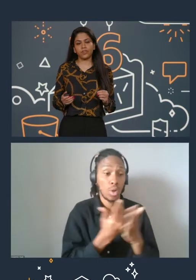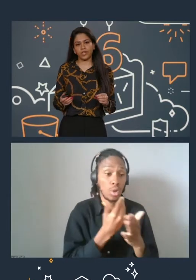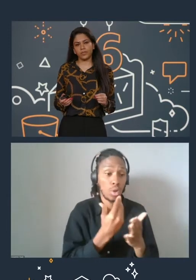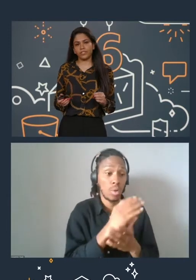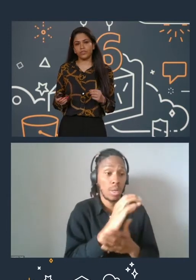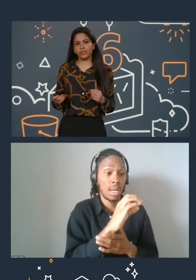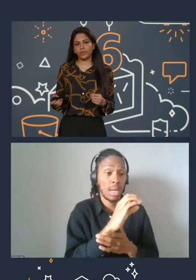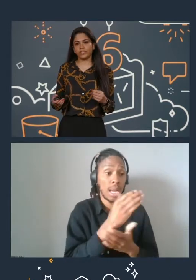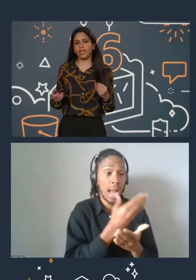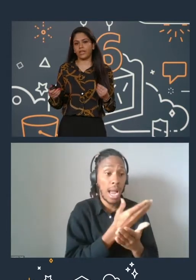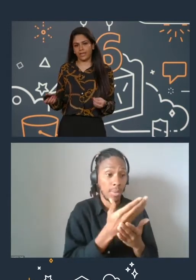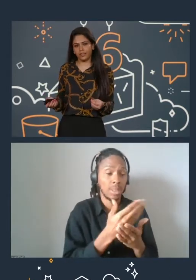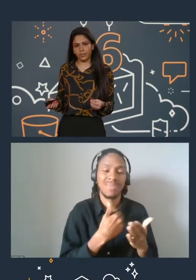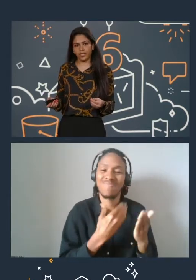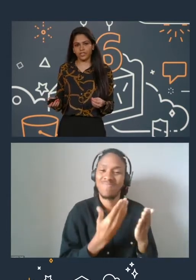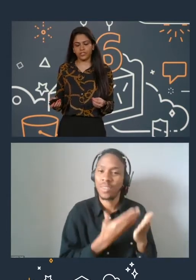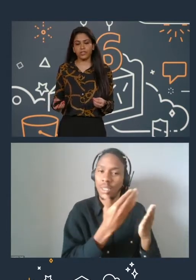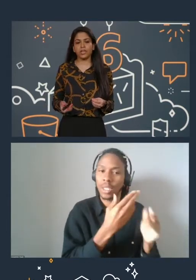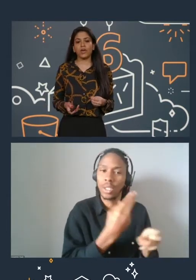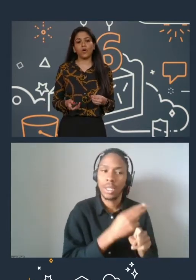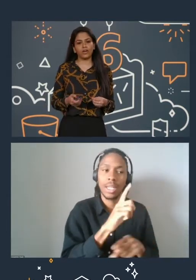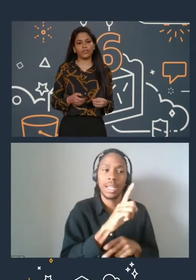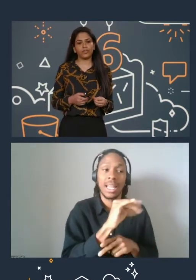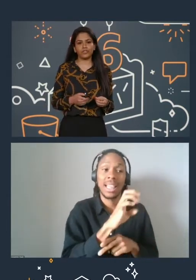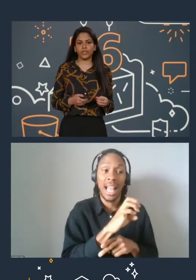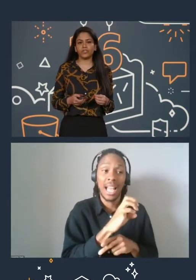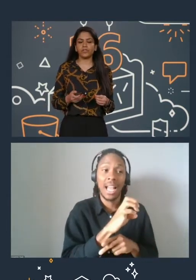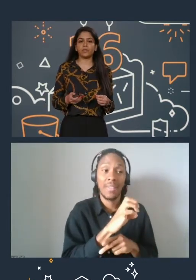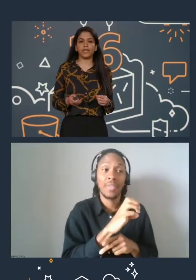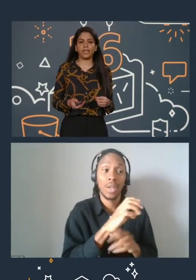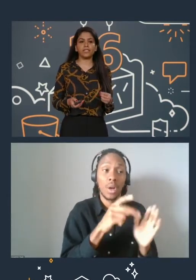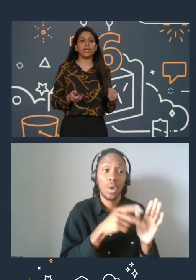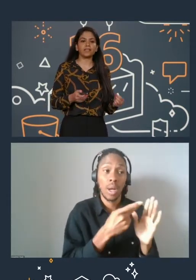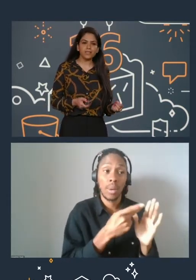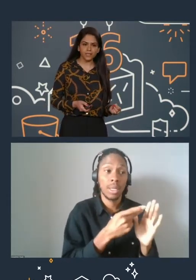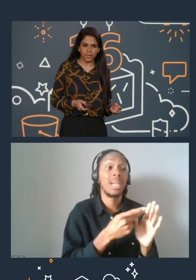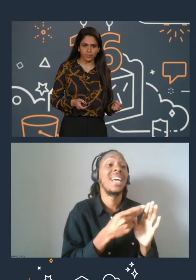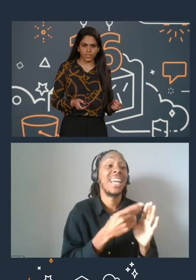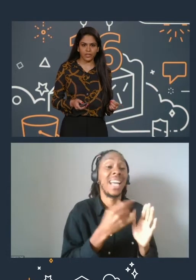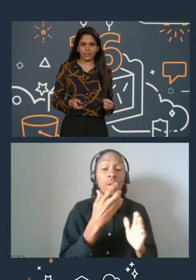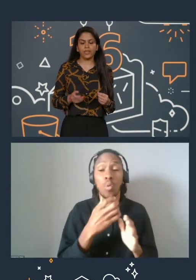we recommend you using live replication or if you're trying to replicate existing objects,